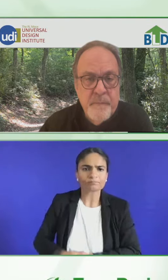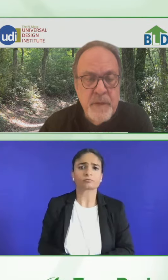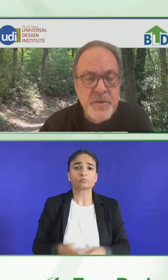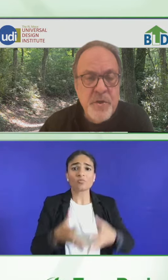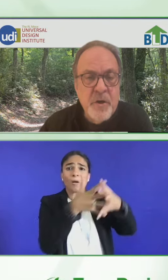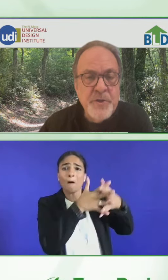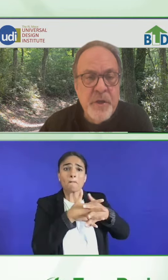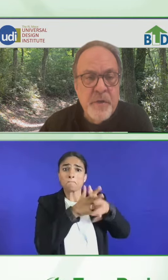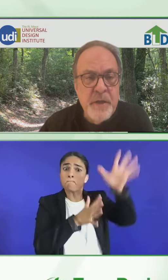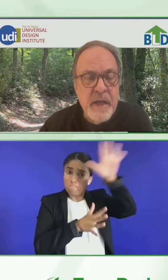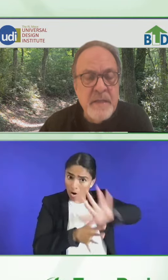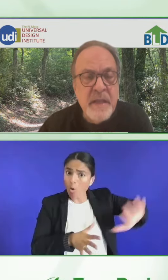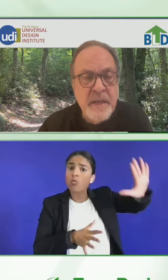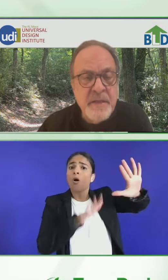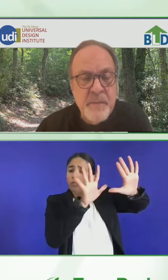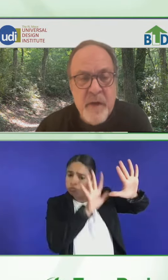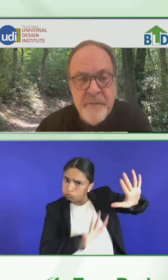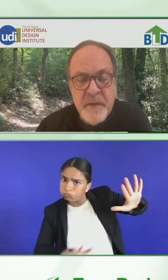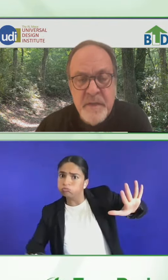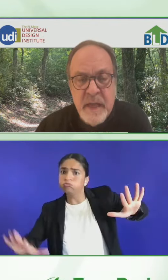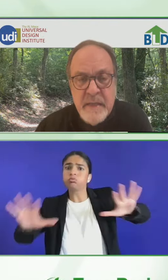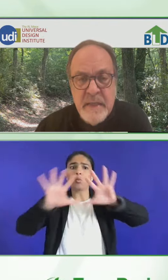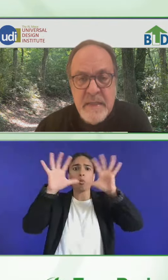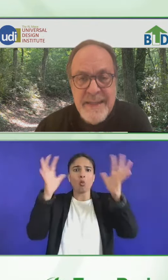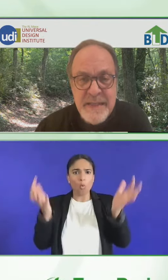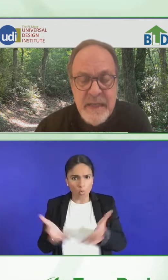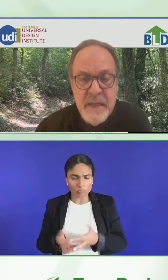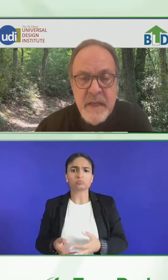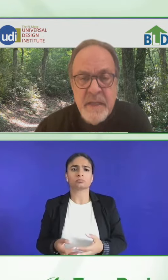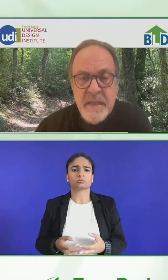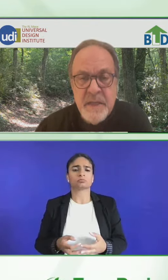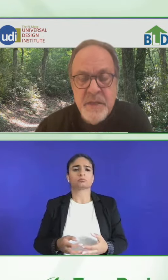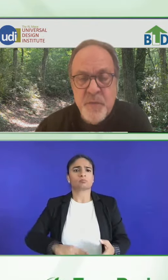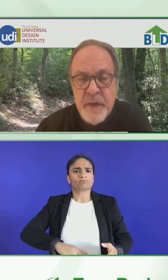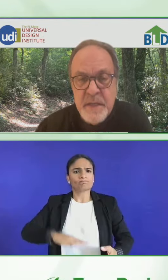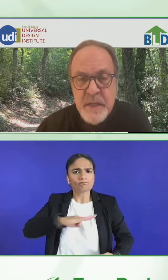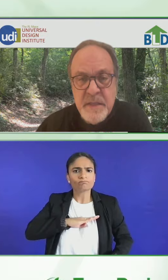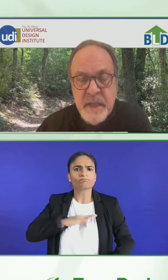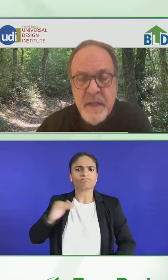These charts show United States demographics in 1960 United States in 2060.